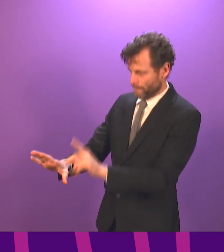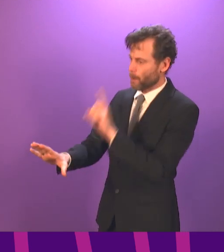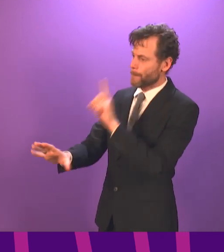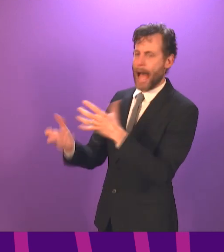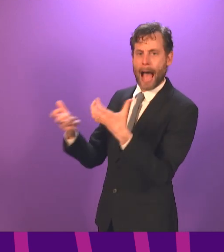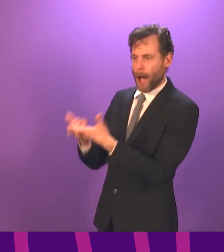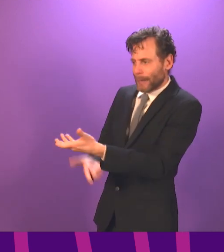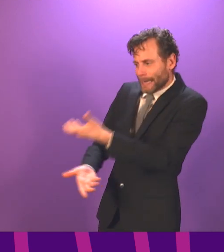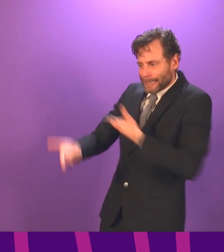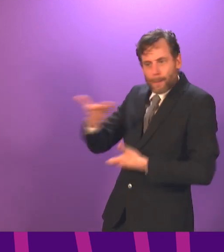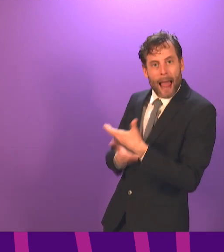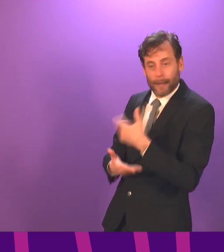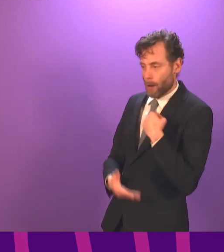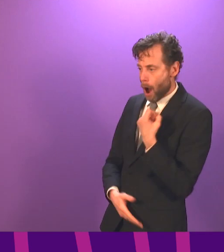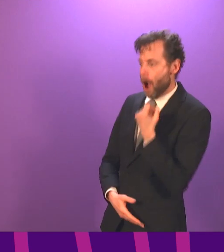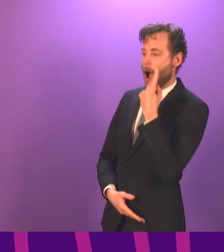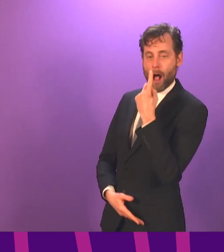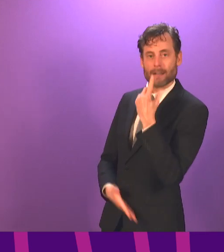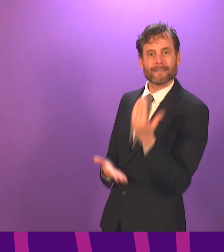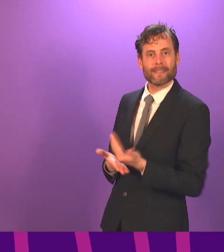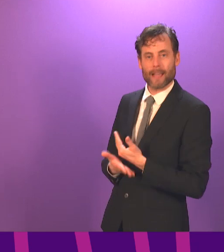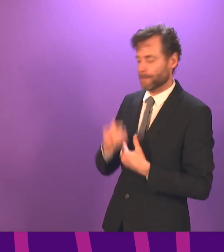Graeme Dey: Patrick Harvie made a